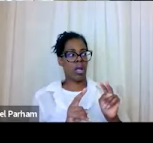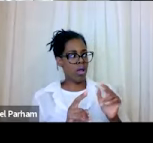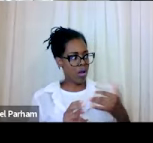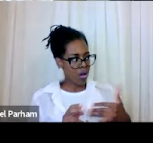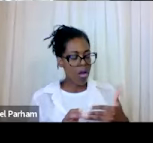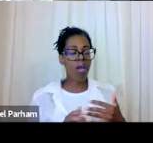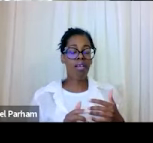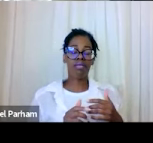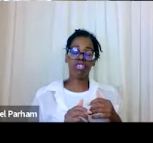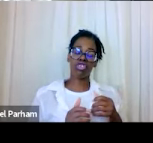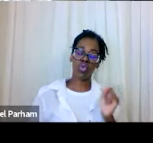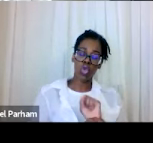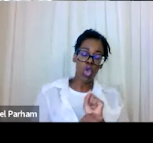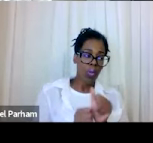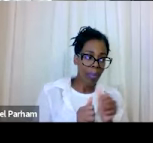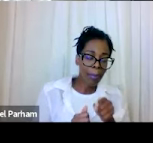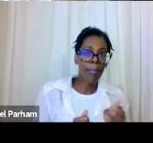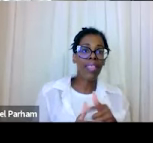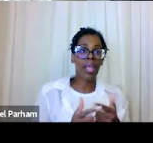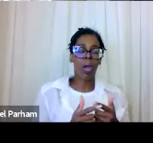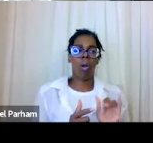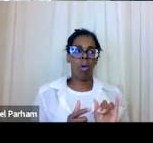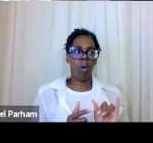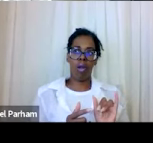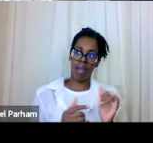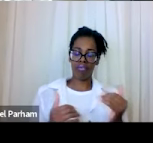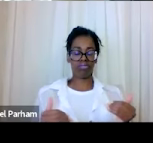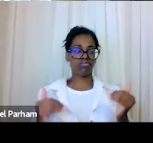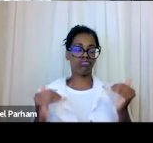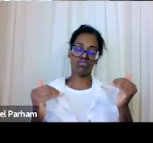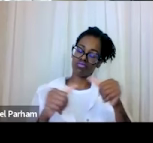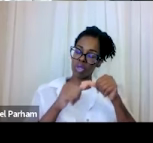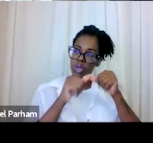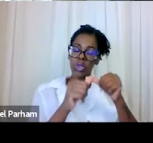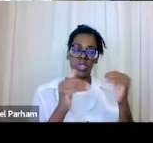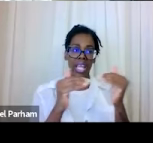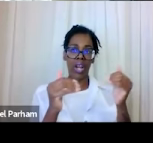And now, they were upholding a certain standard within the military, but now they violated that standard